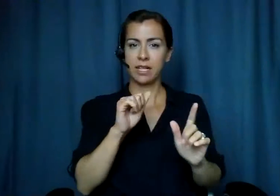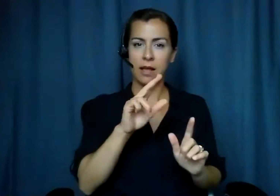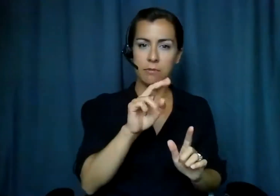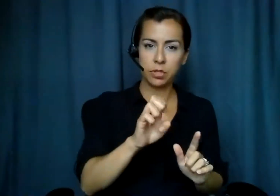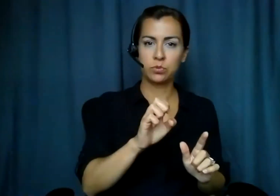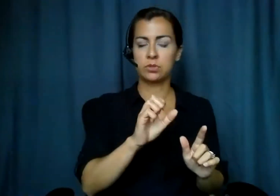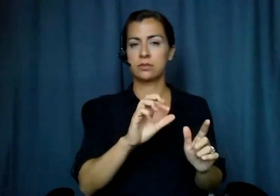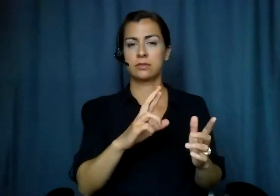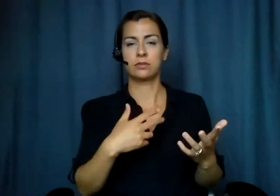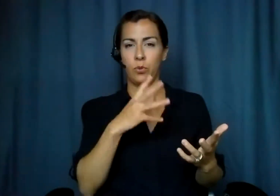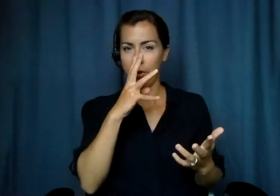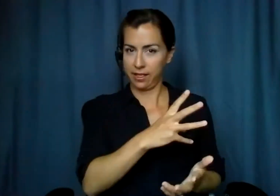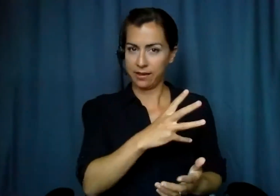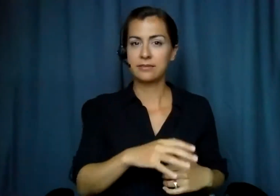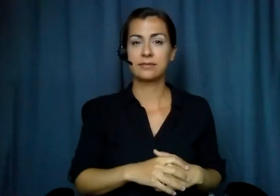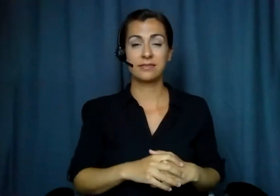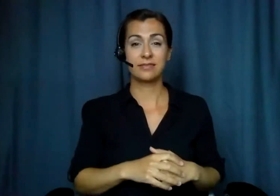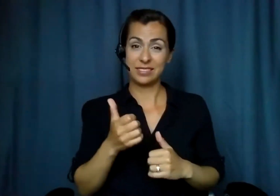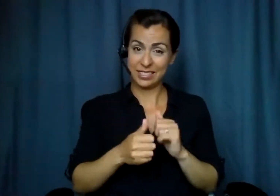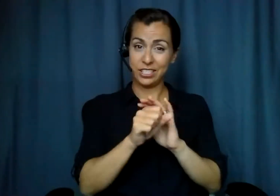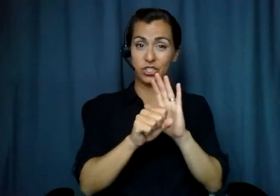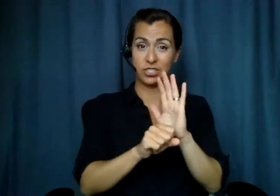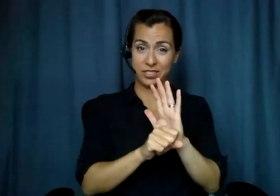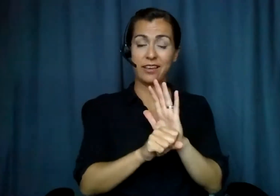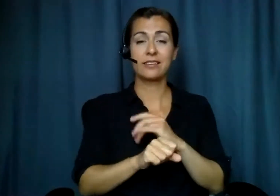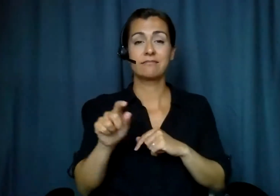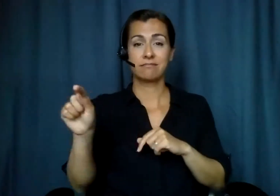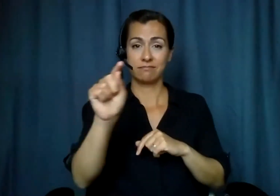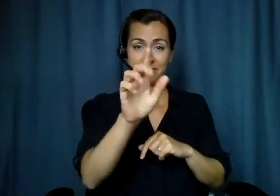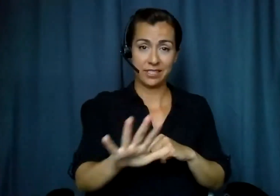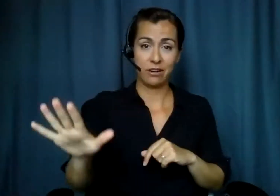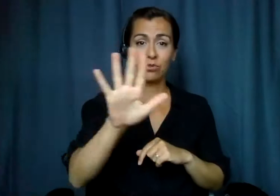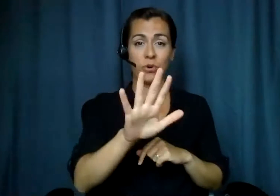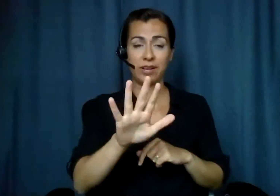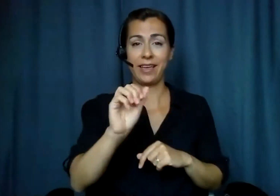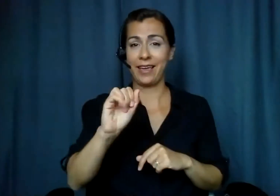to ask people what they prefer. I will